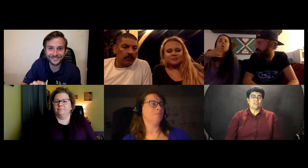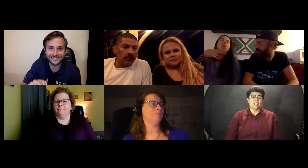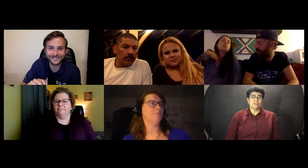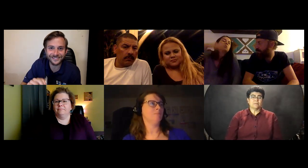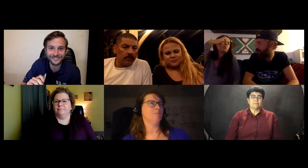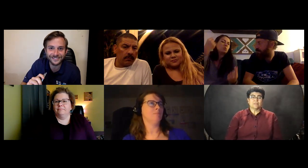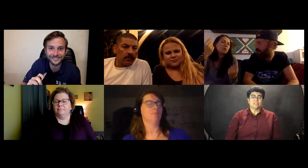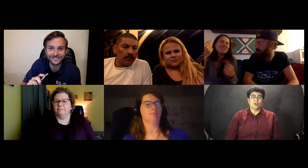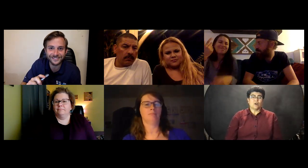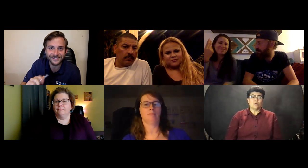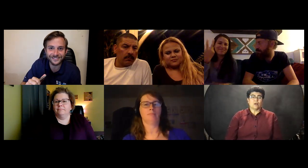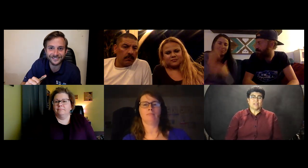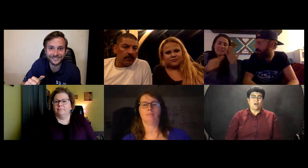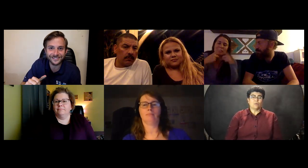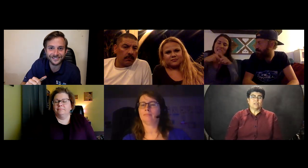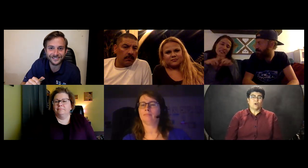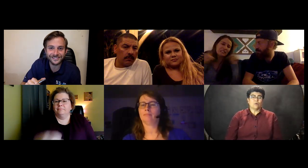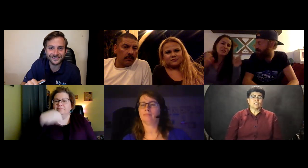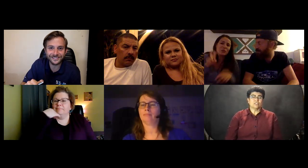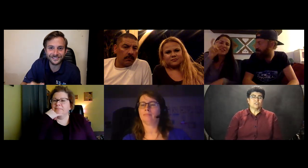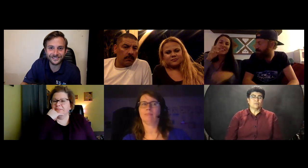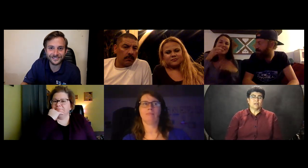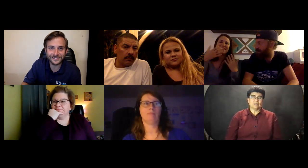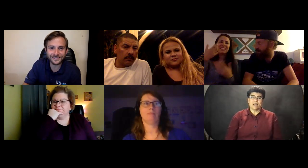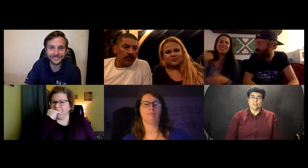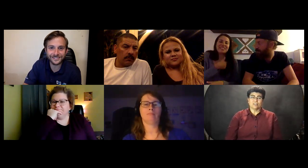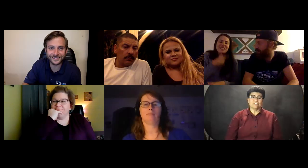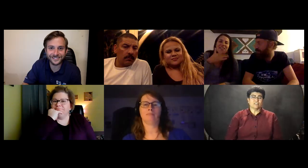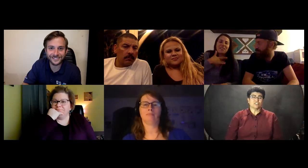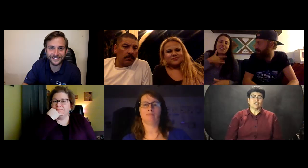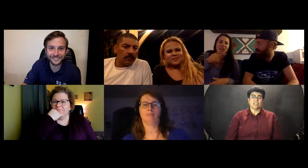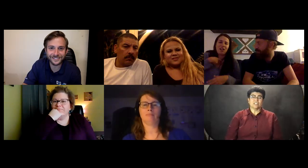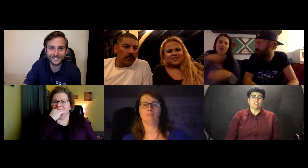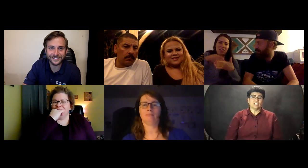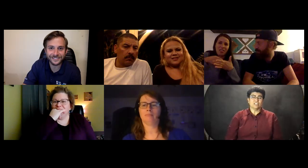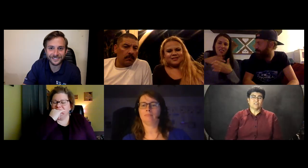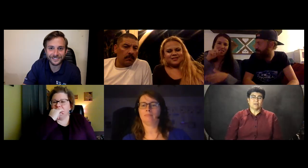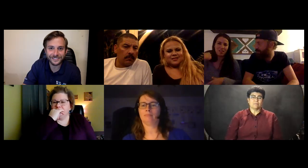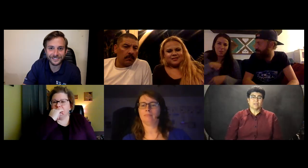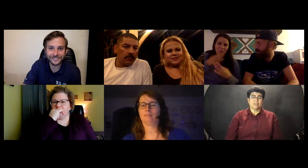hearing so now we know what to do but yeah there